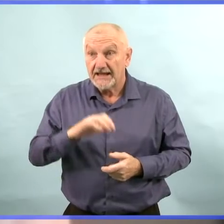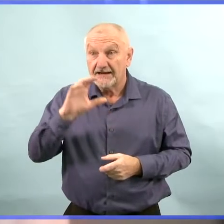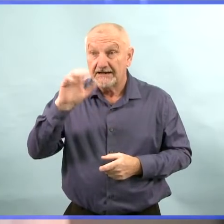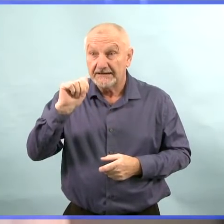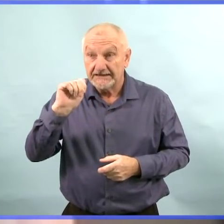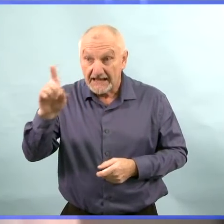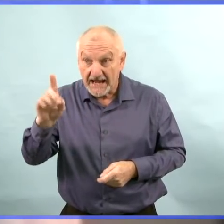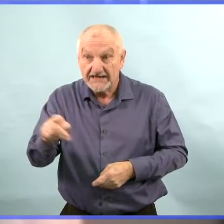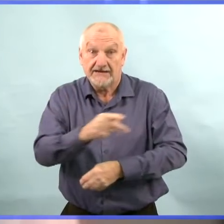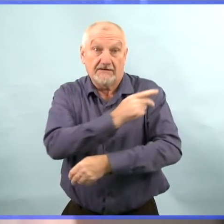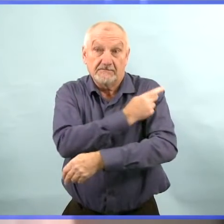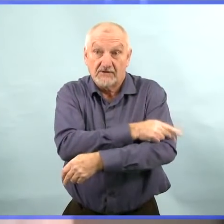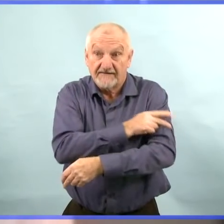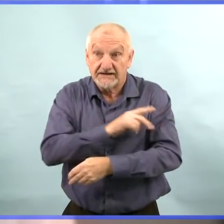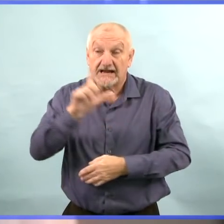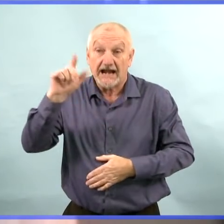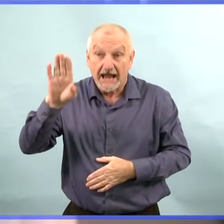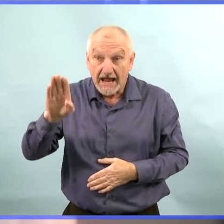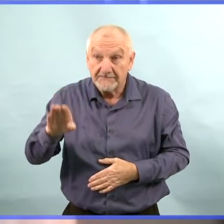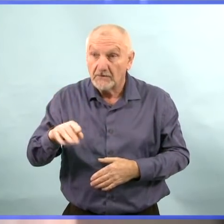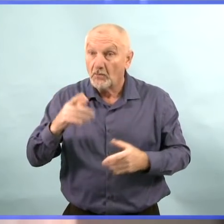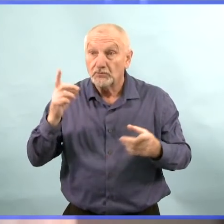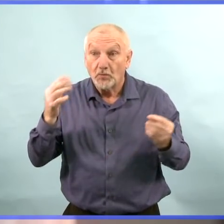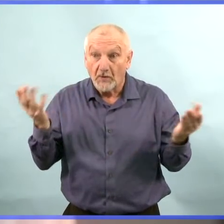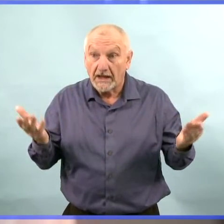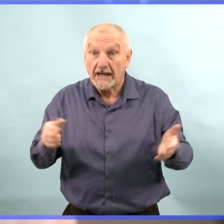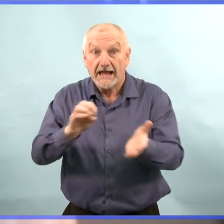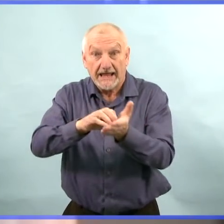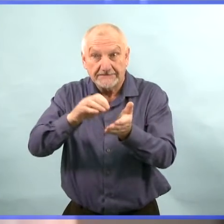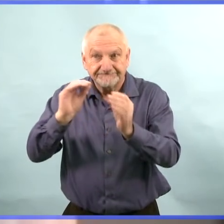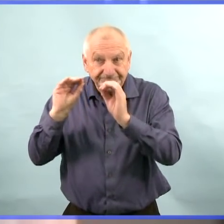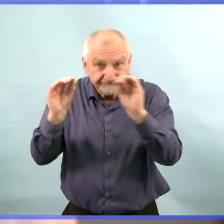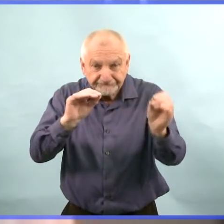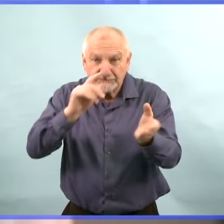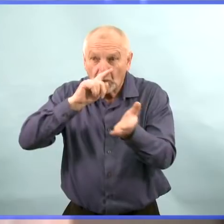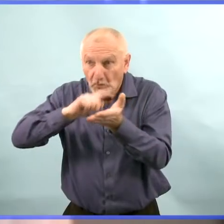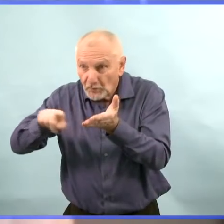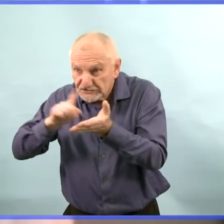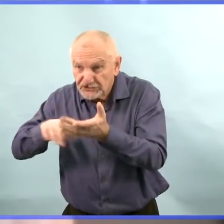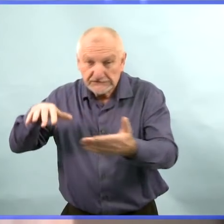testing research education to enhance the health and wellness for the province of manitoba